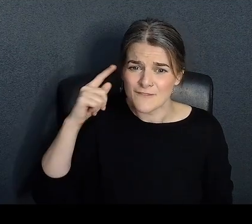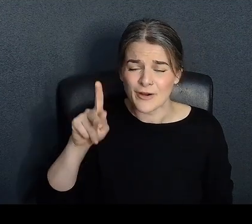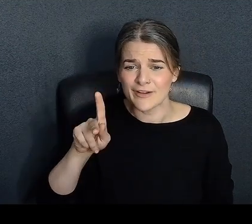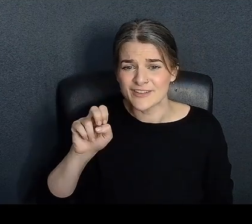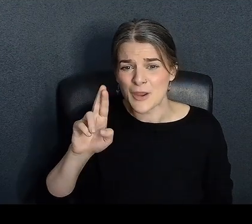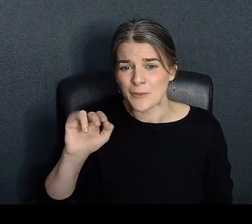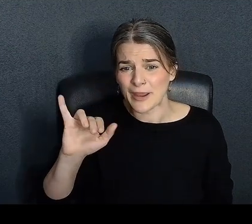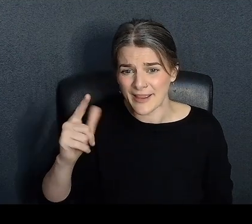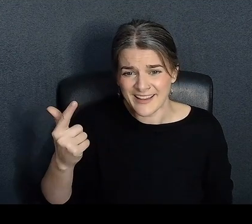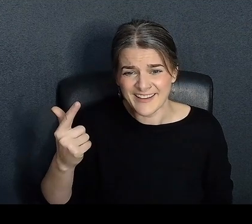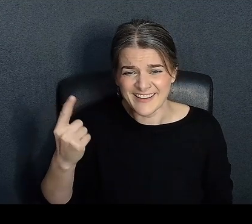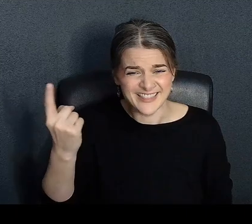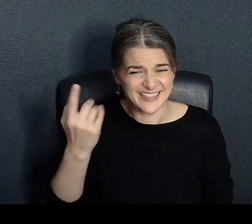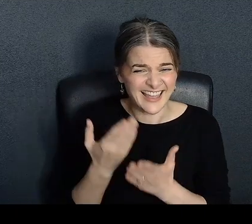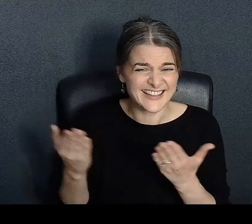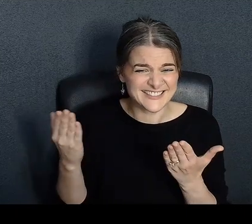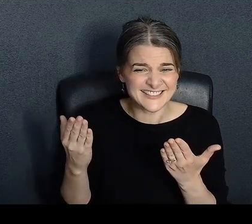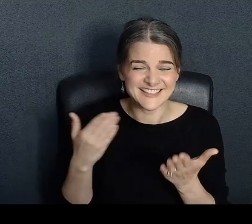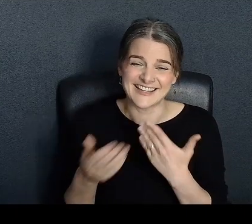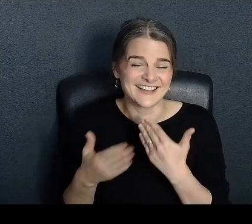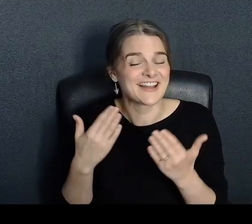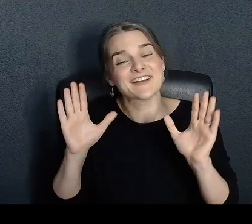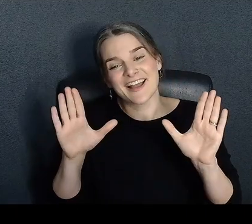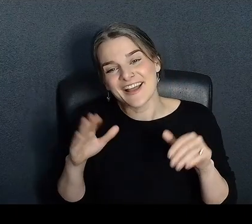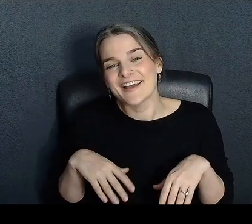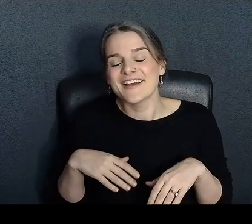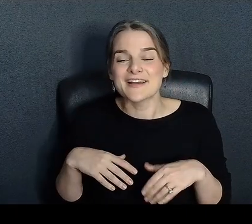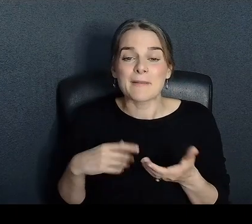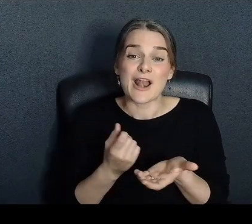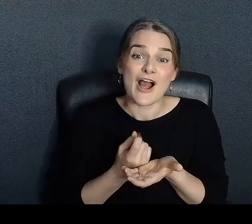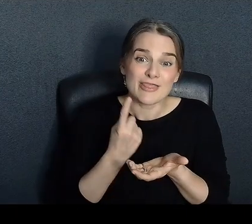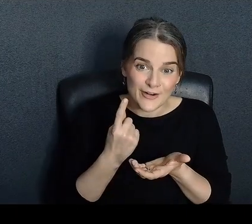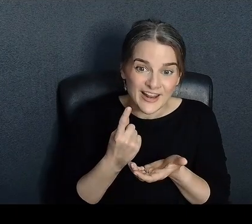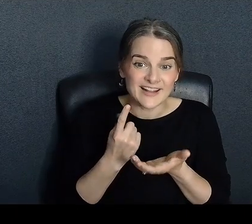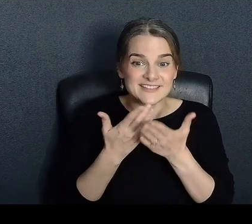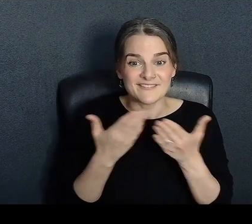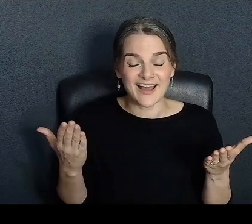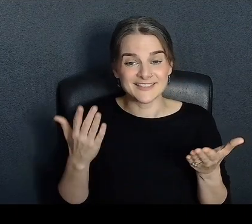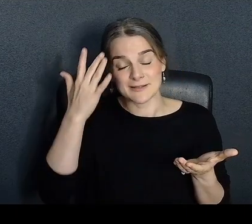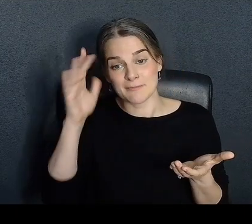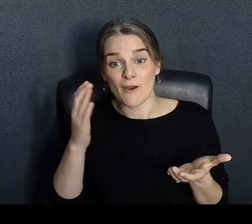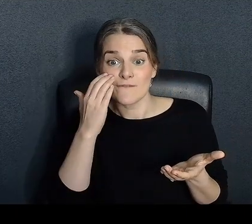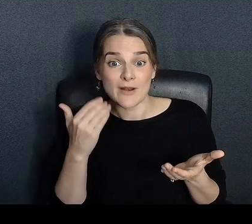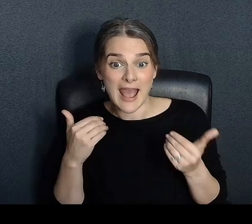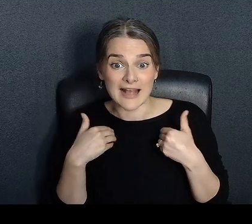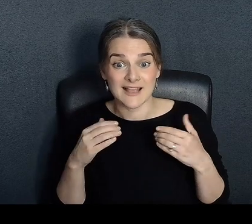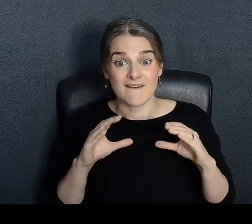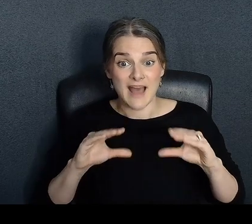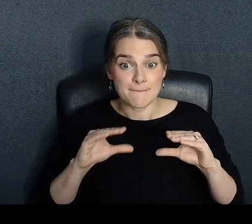But alerting device. The smartphone has vibration or it uses flashing notifications